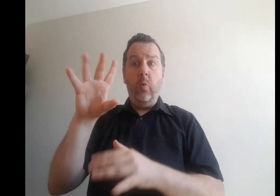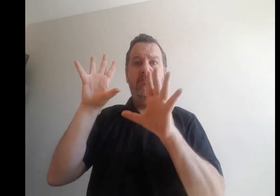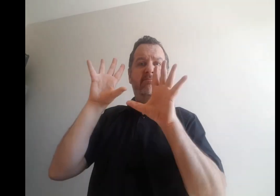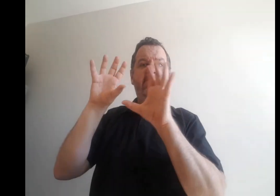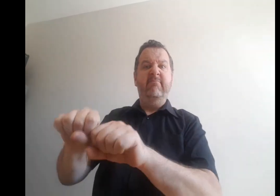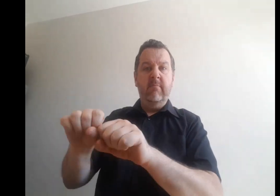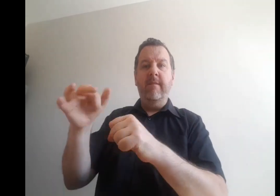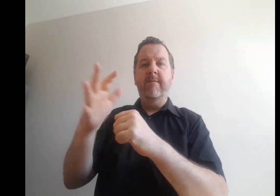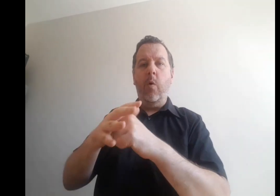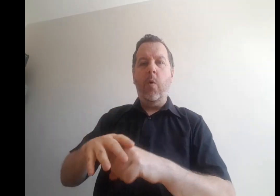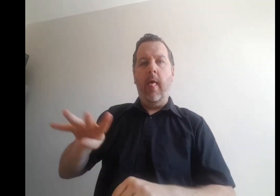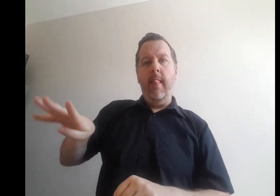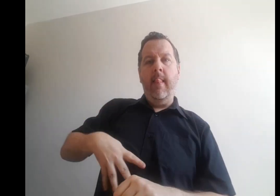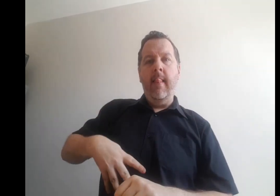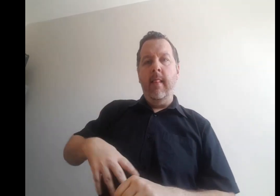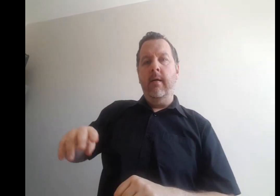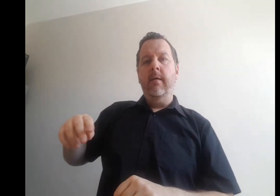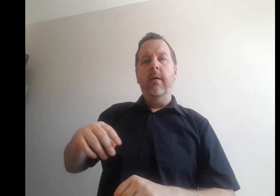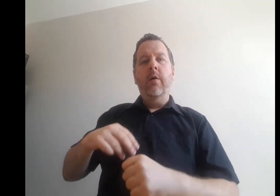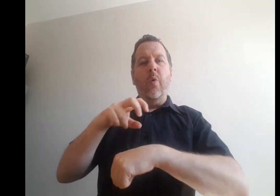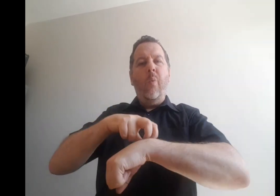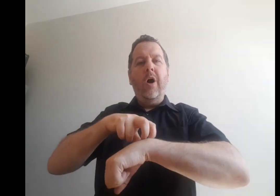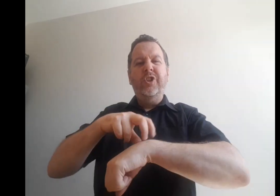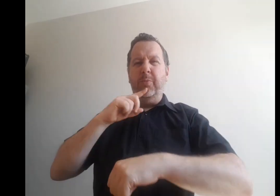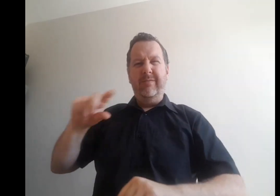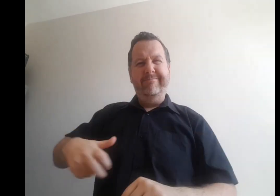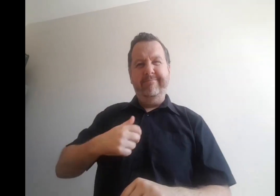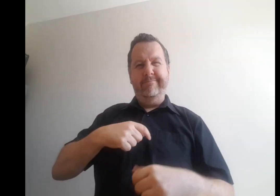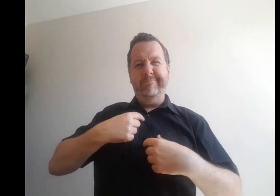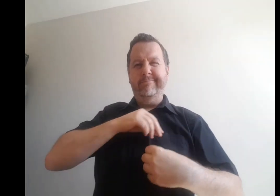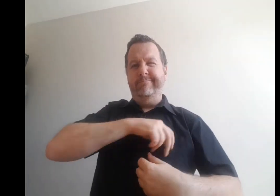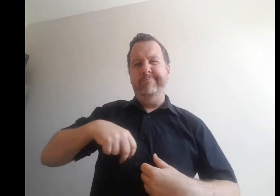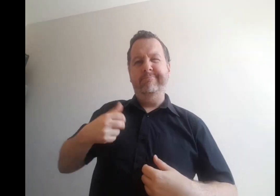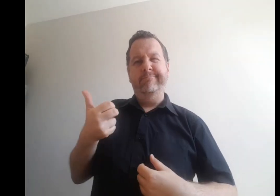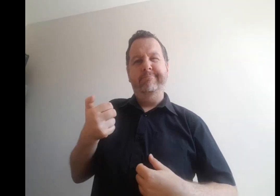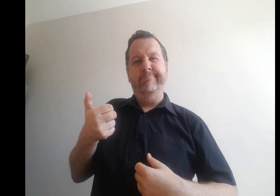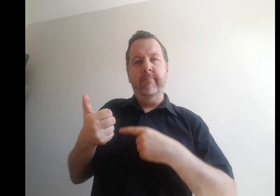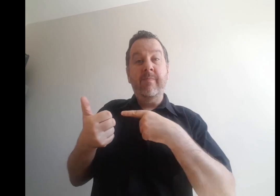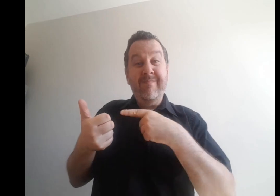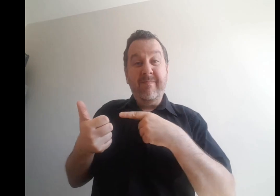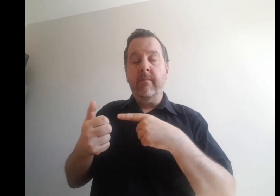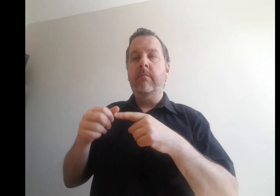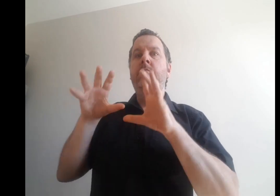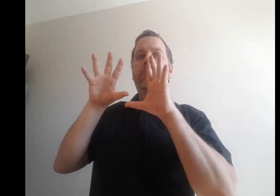he was accused of stealing a pocket watch. And that was the start of a life of crime for him.